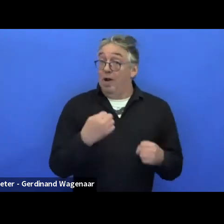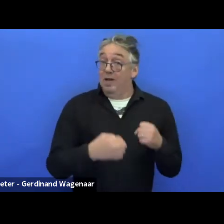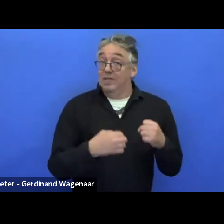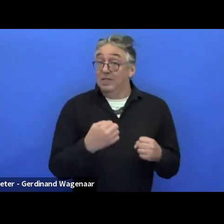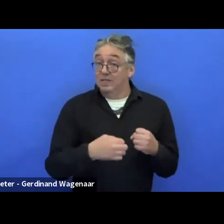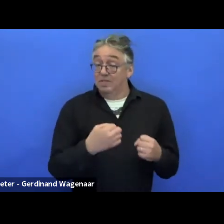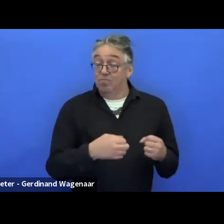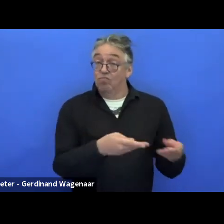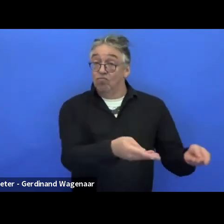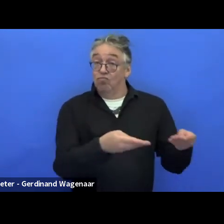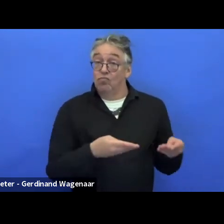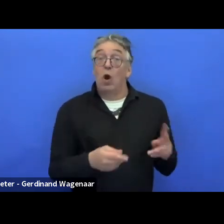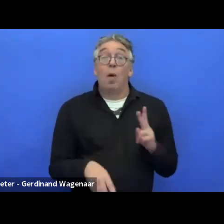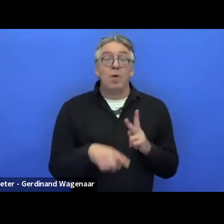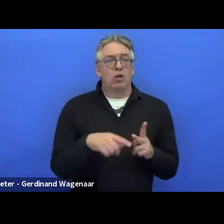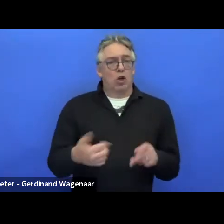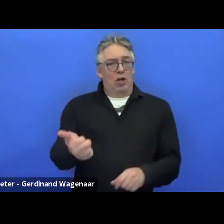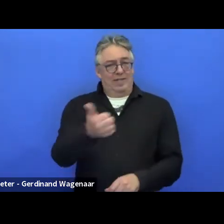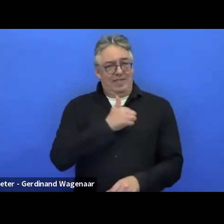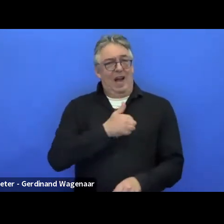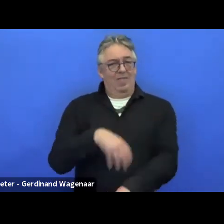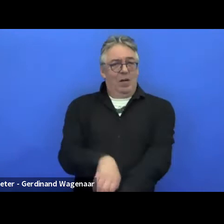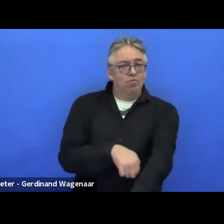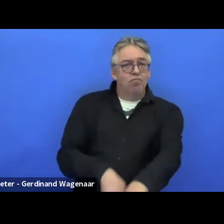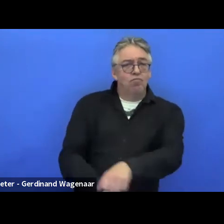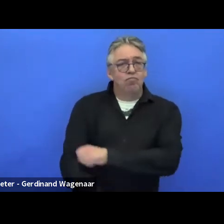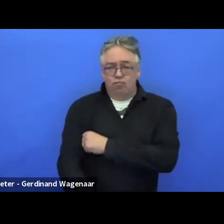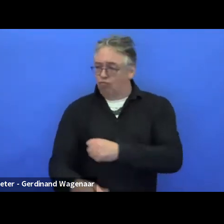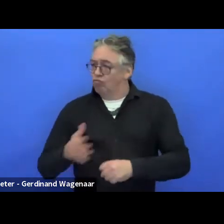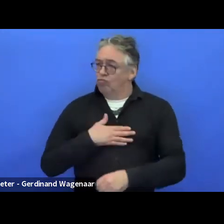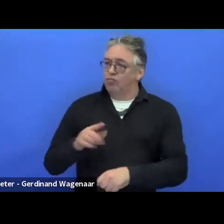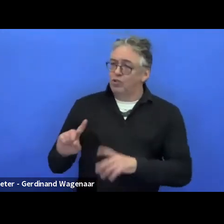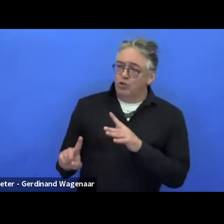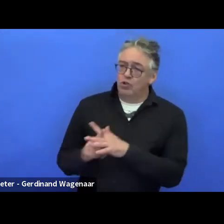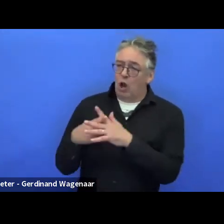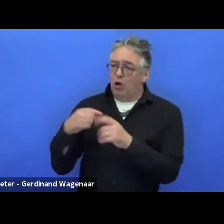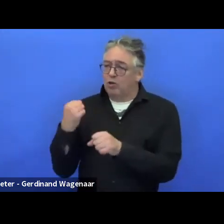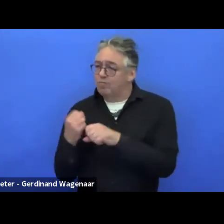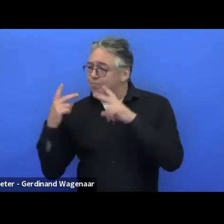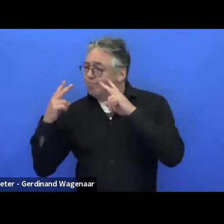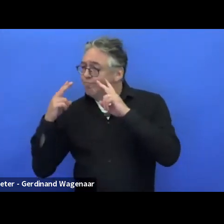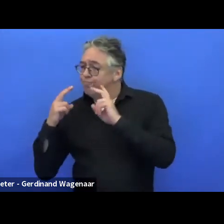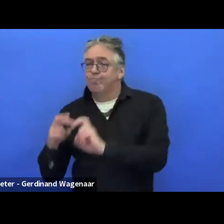but also own initiative work. This is the topic of the institutionalization